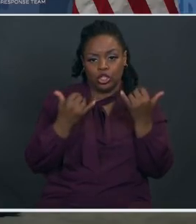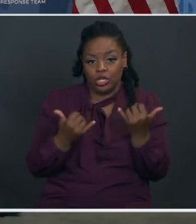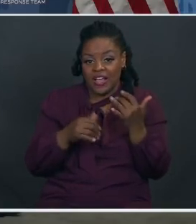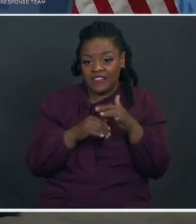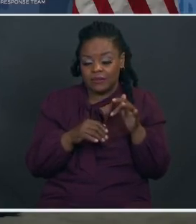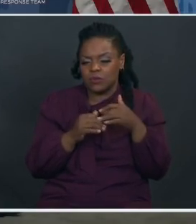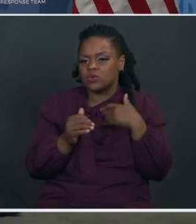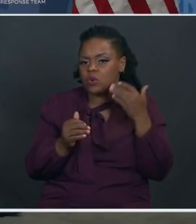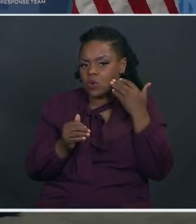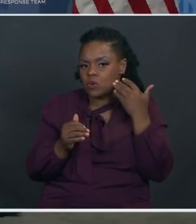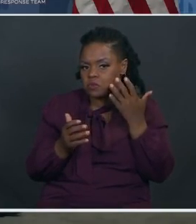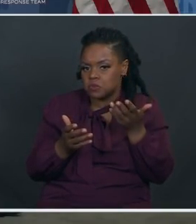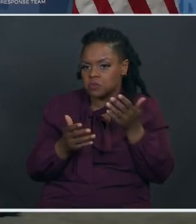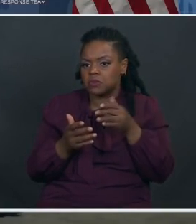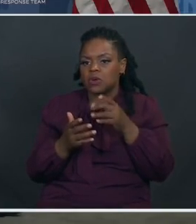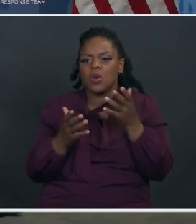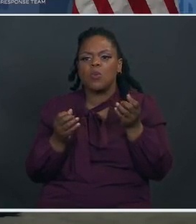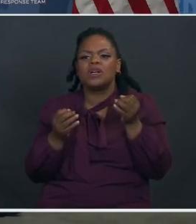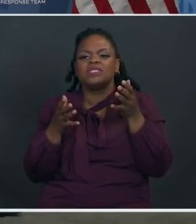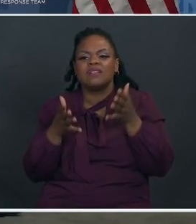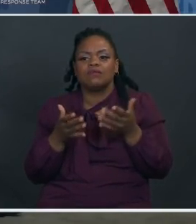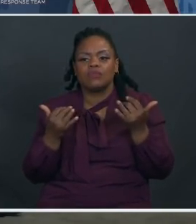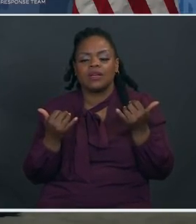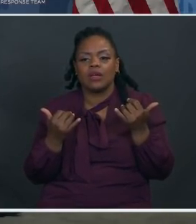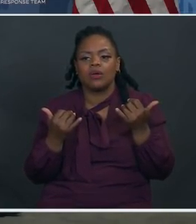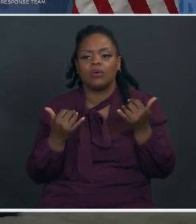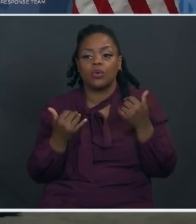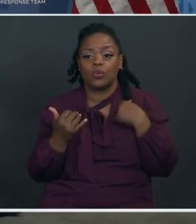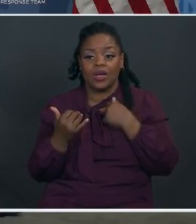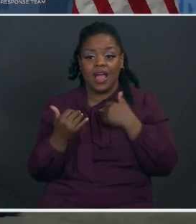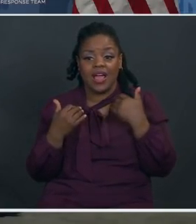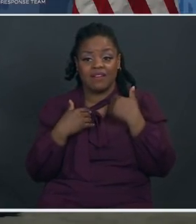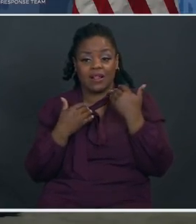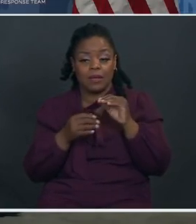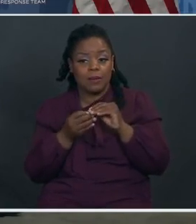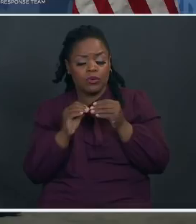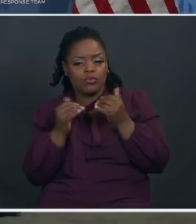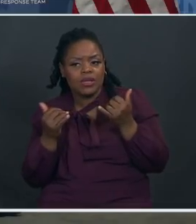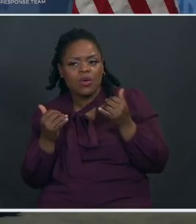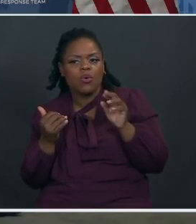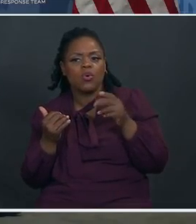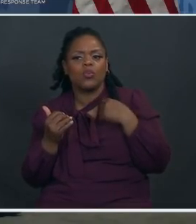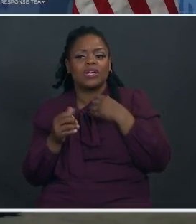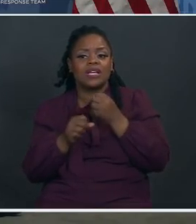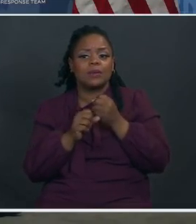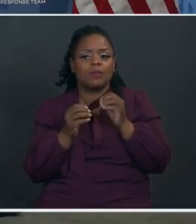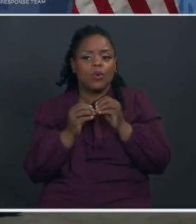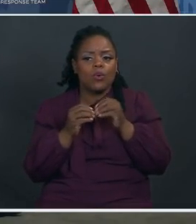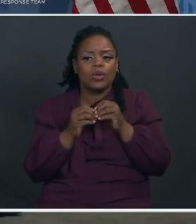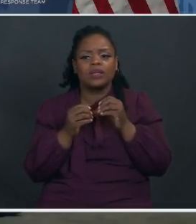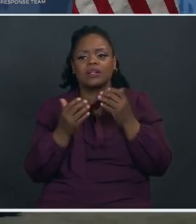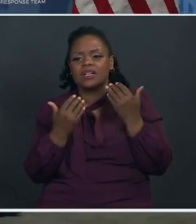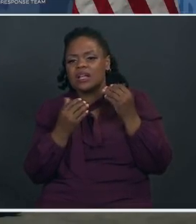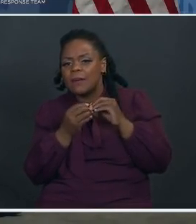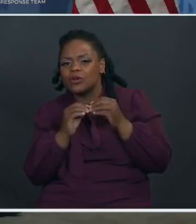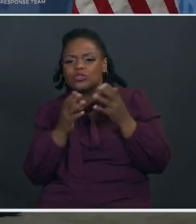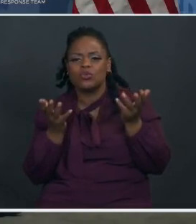Is there -- are we dealing with a finite number of vaccinations? Are they coming in at a certain I'm wondering if you could talk to the numbers again?